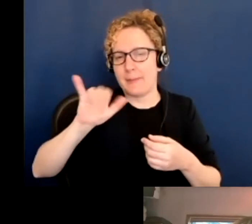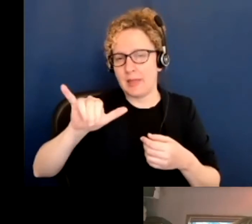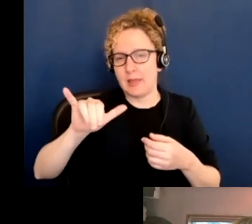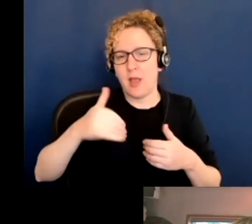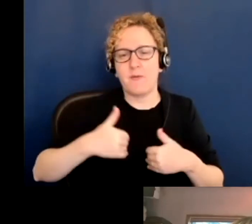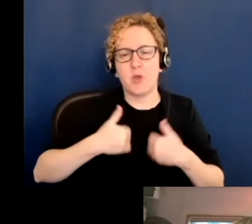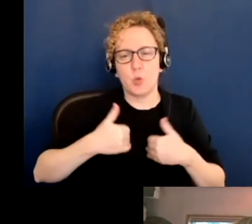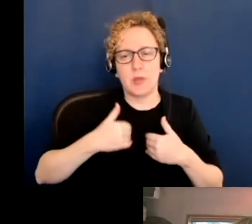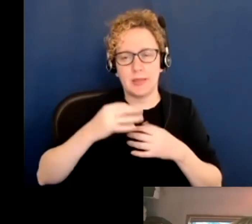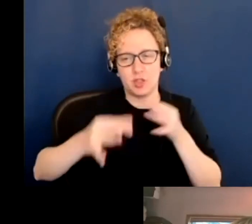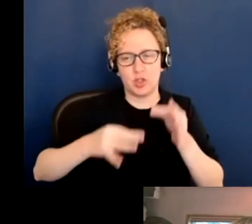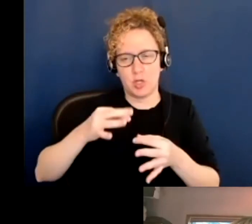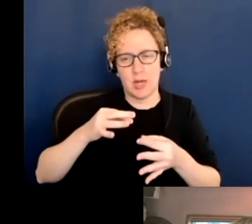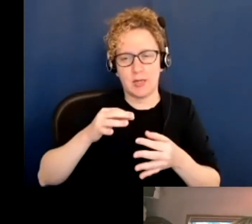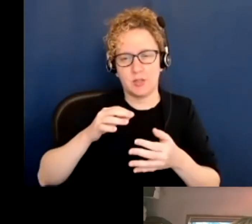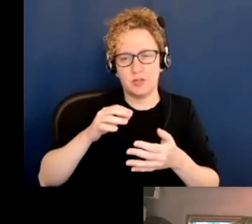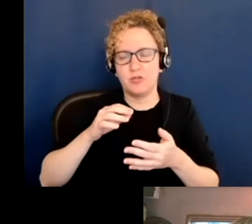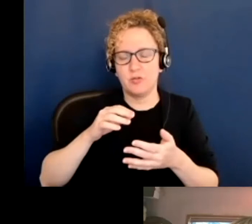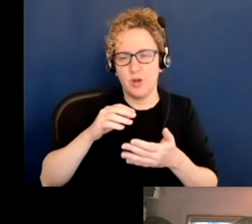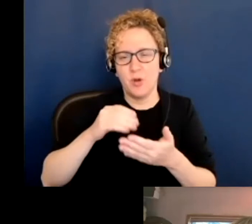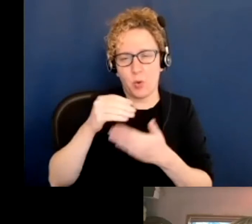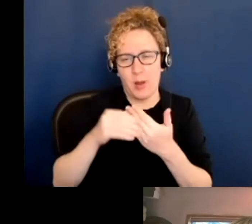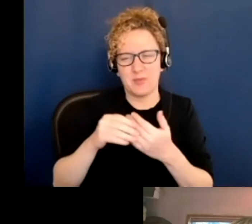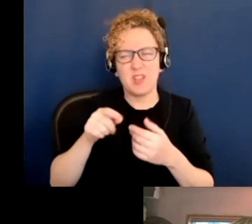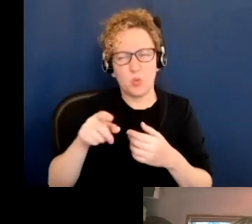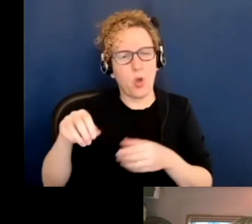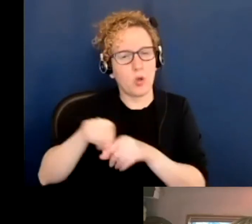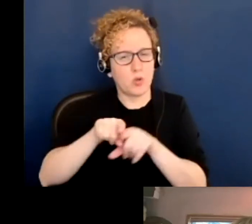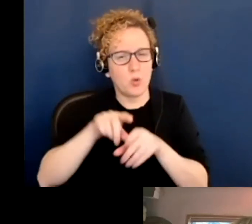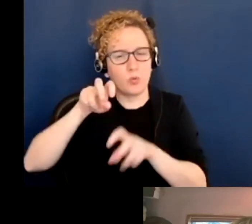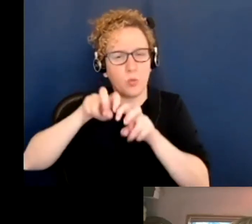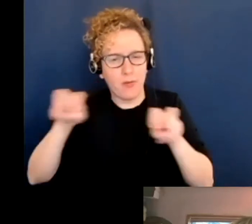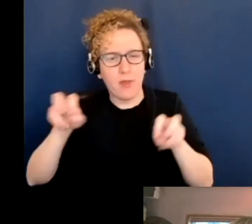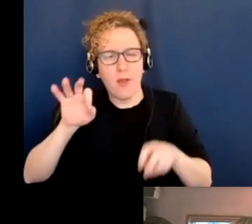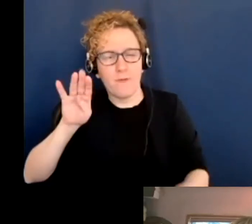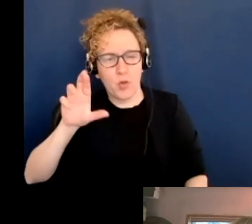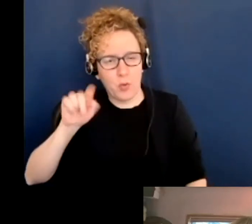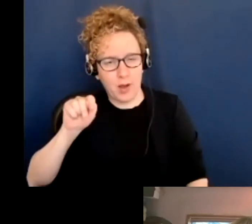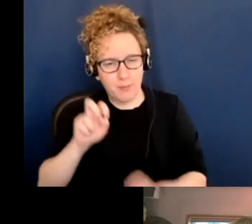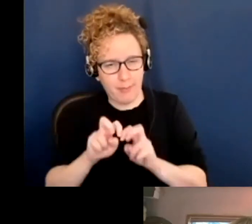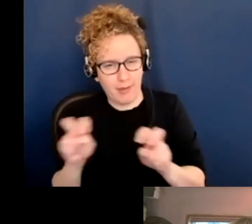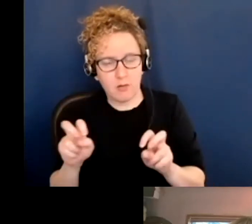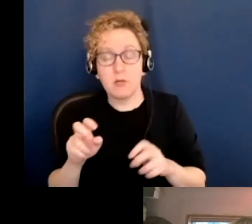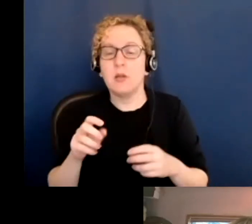foreign Fulbright impact panel next week and also joining our physical disability community room as well.